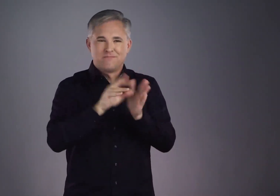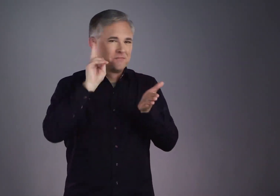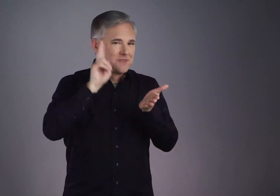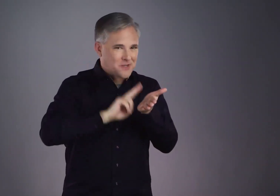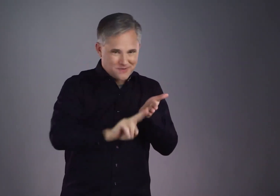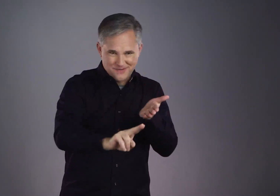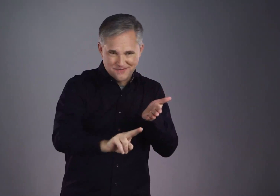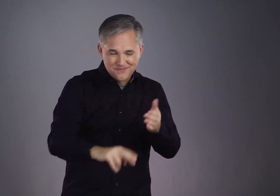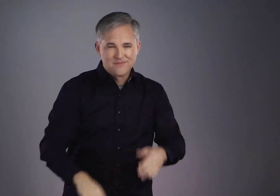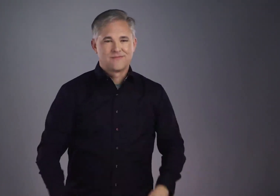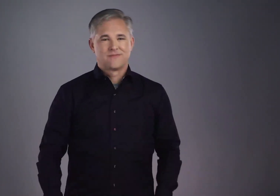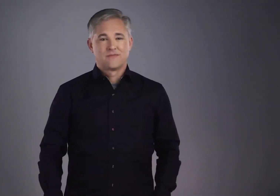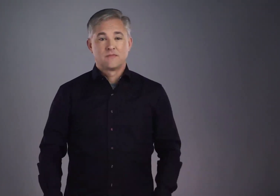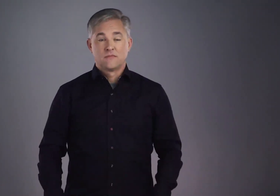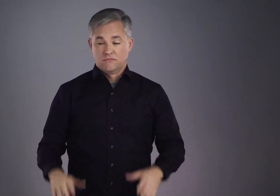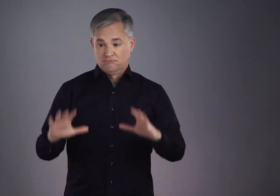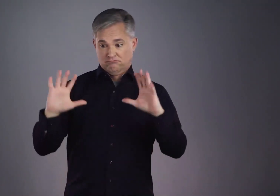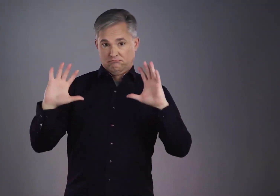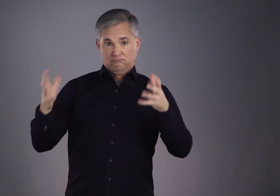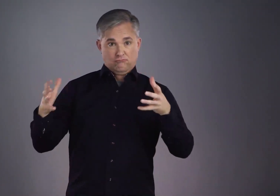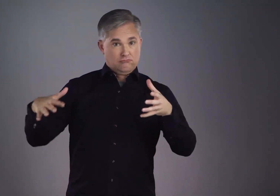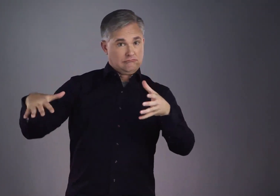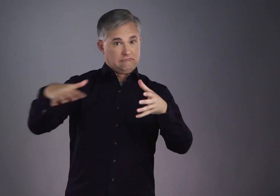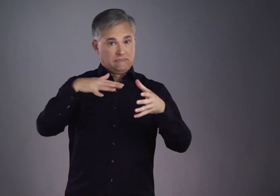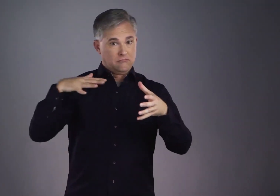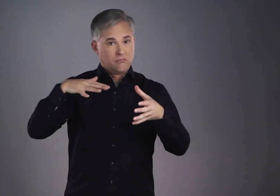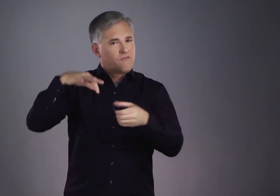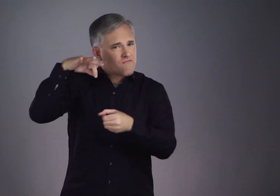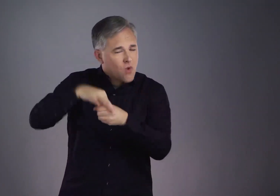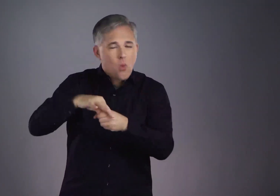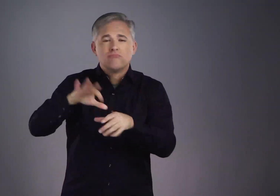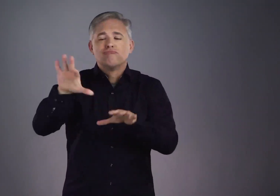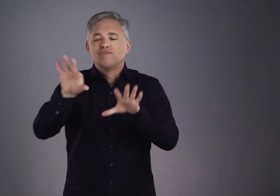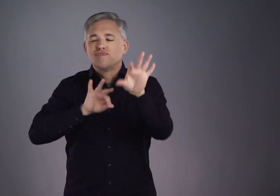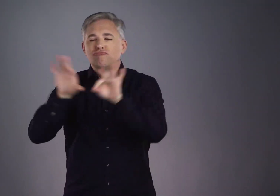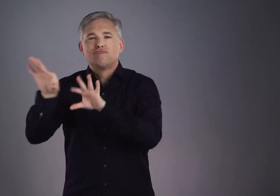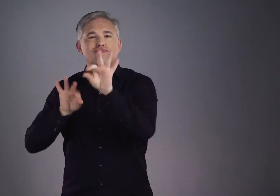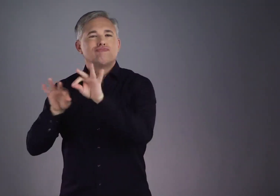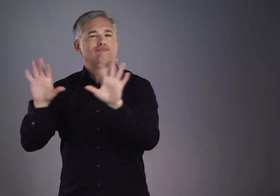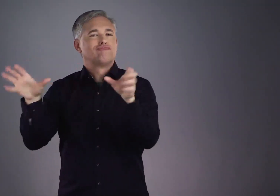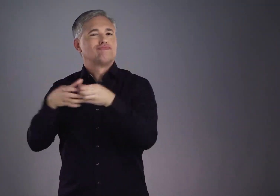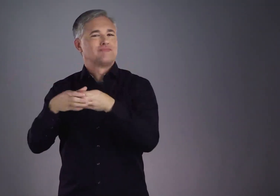their central or intergroup committee, which often employs a full-time secretary.